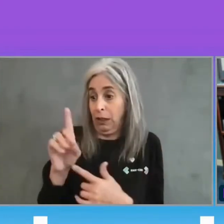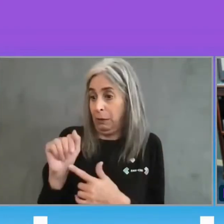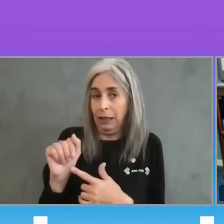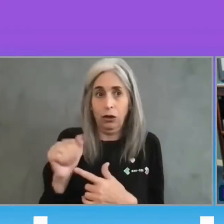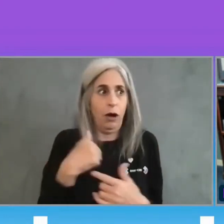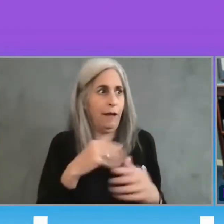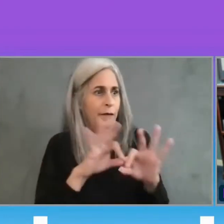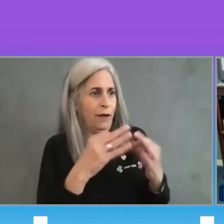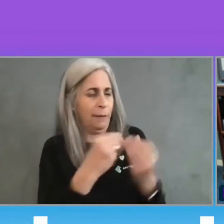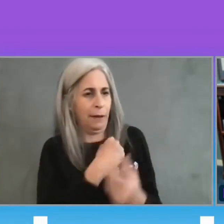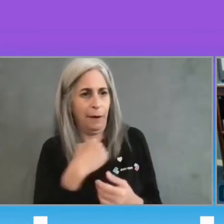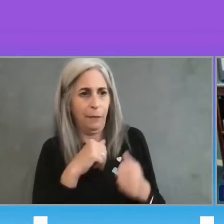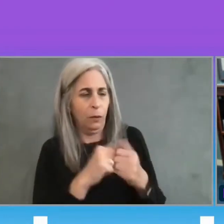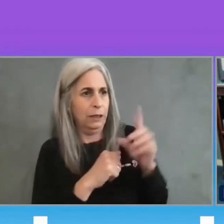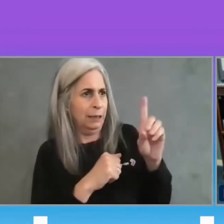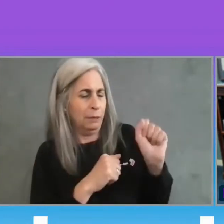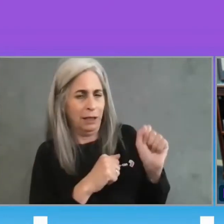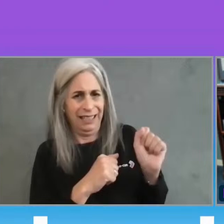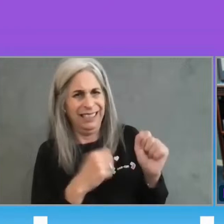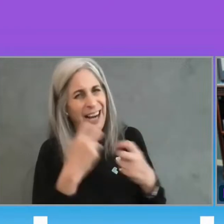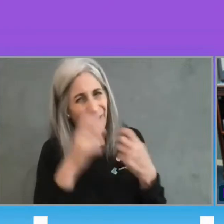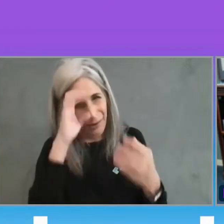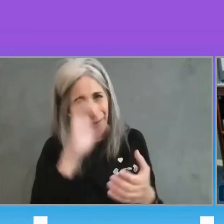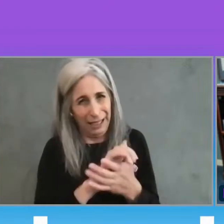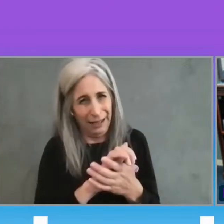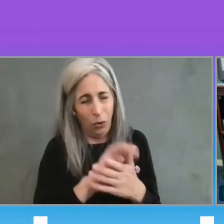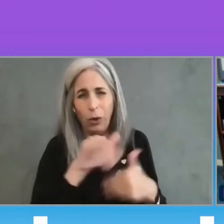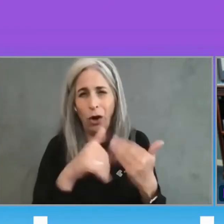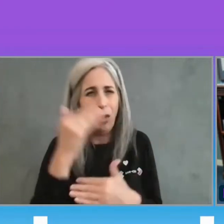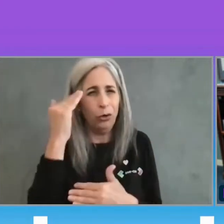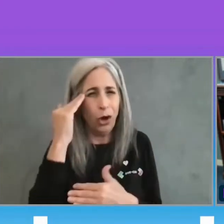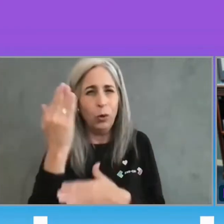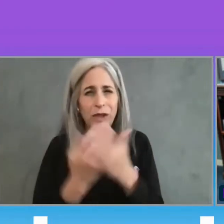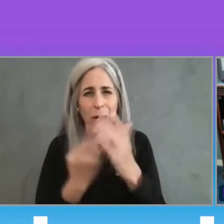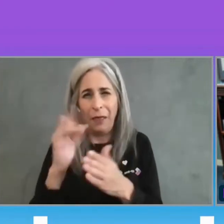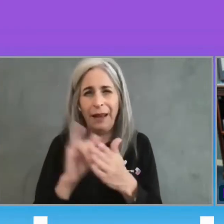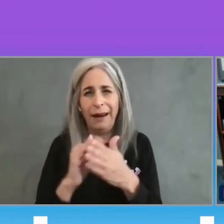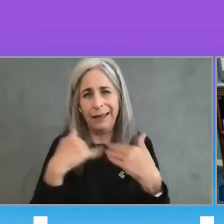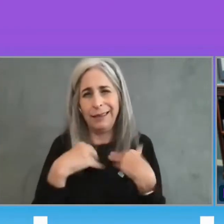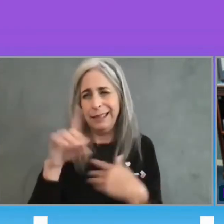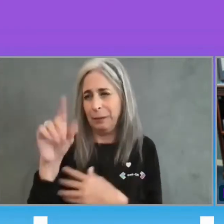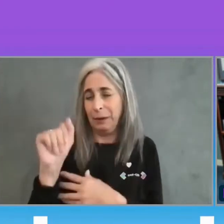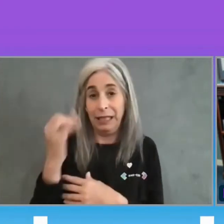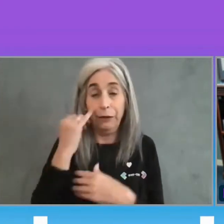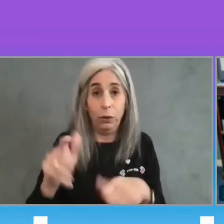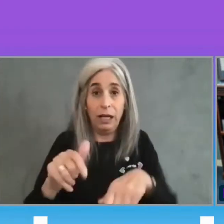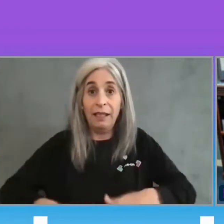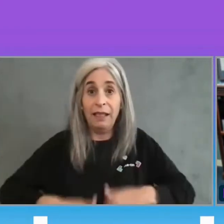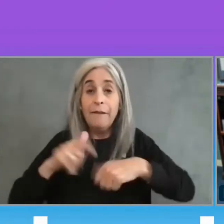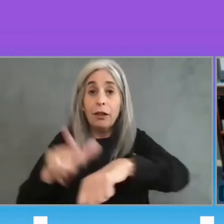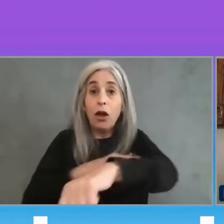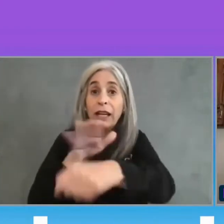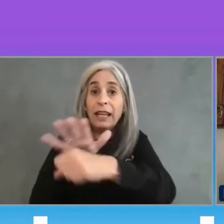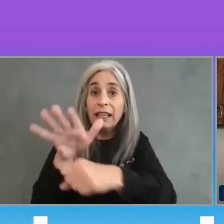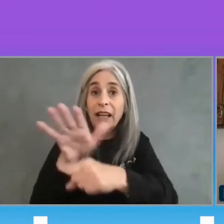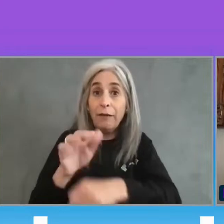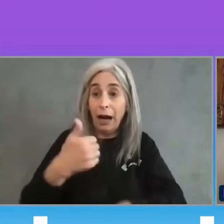love someone with a disability. Which is hard to believe because we all know or love somebody with a disability. And if we